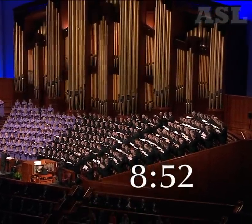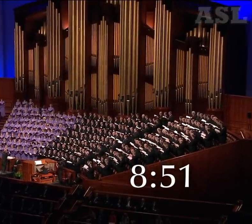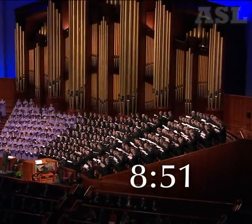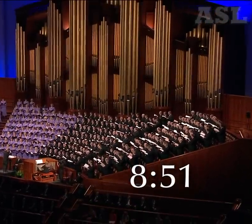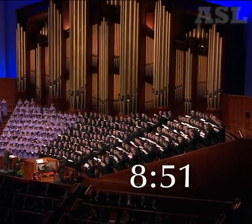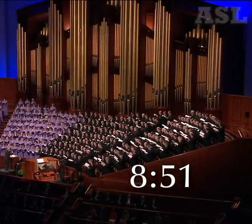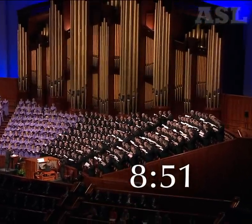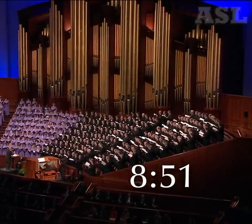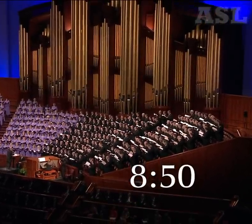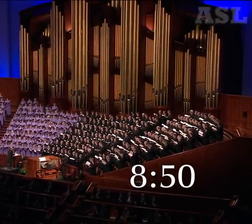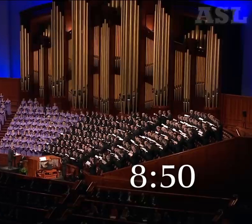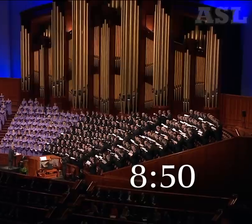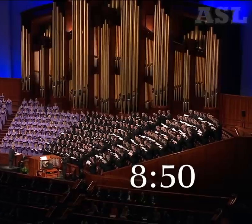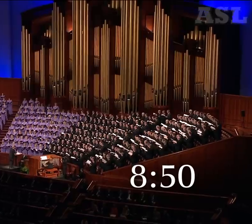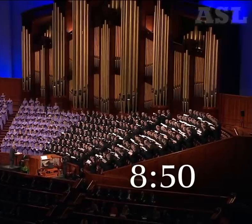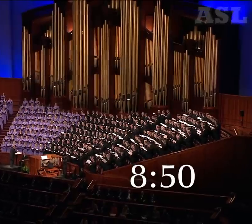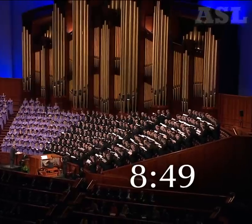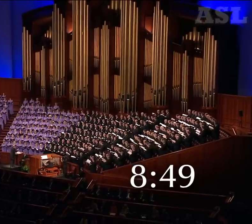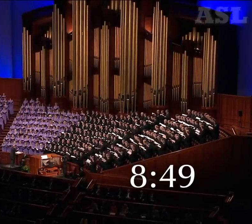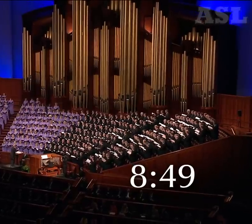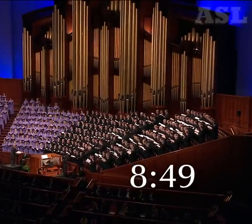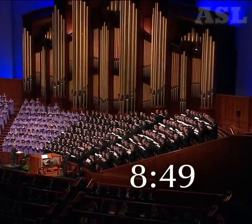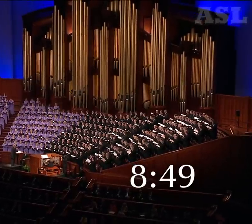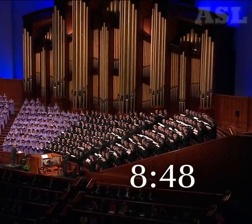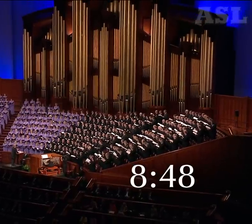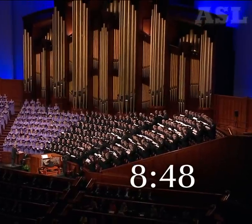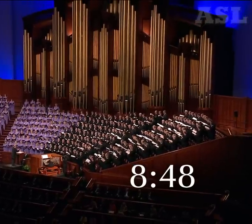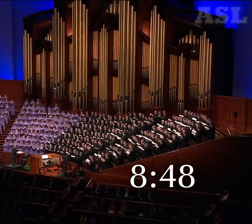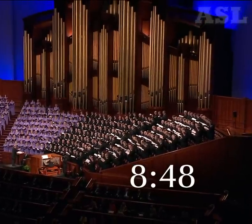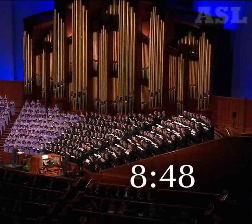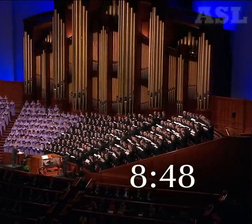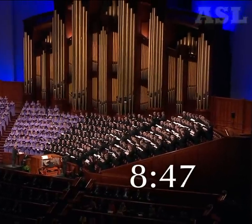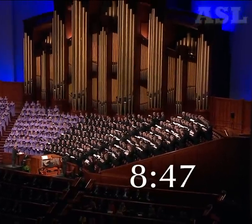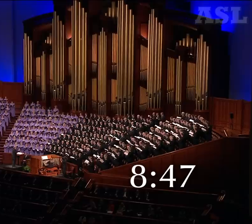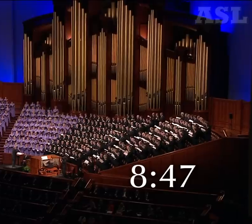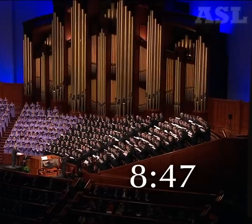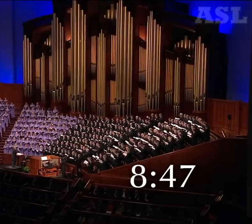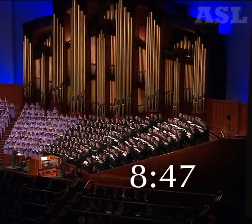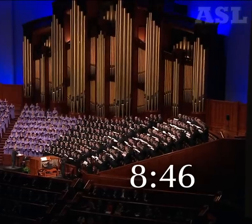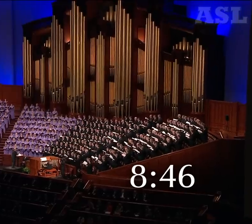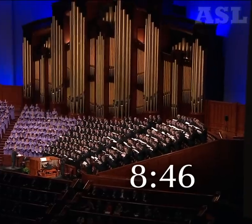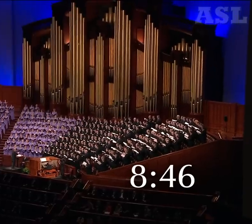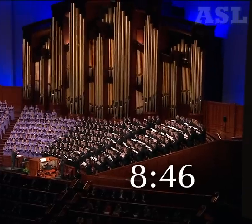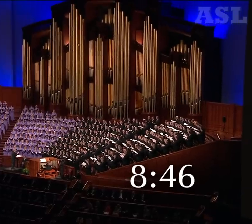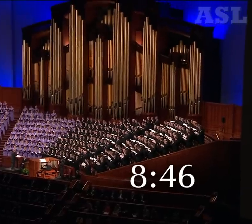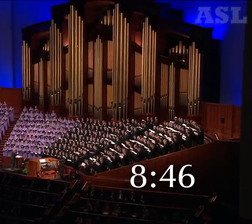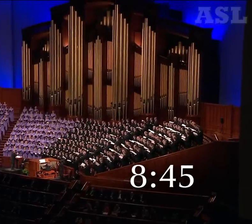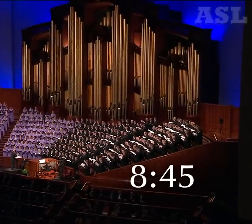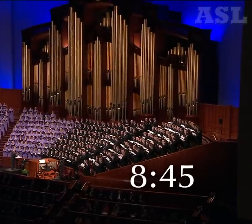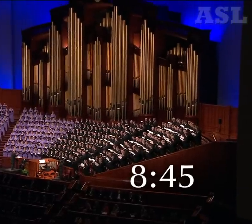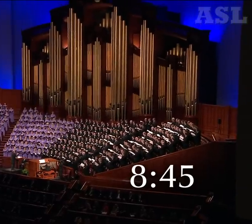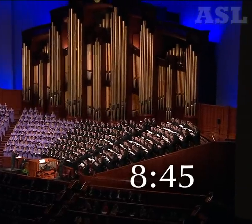THIS IS THE ENGLISH CLOSED CAPTION CHANNEL OF THE CHURCH OF JESUS CHRIST OF LATTER-DAY SAINTS.